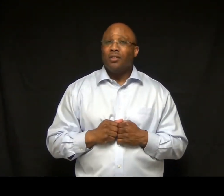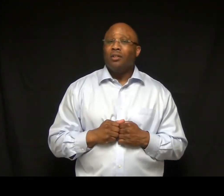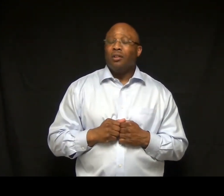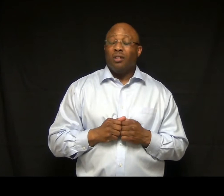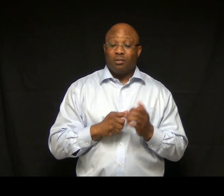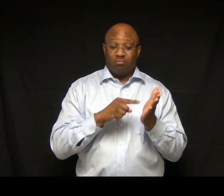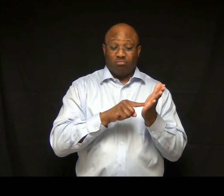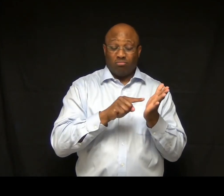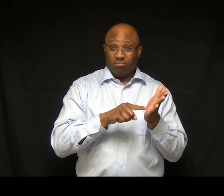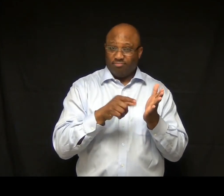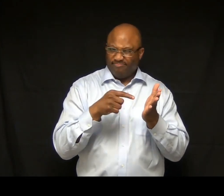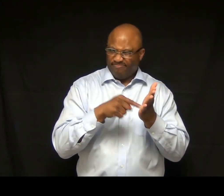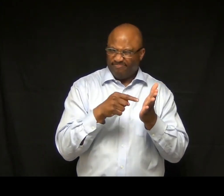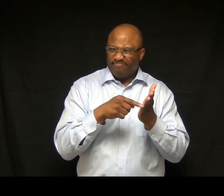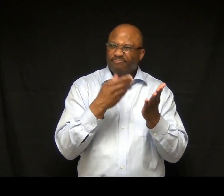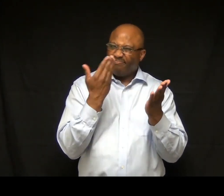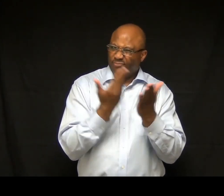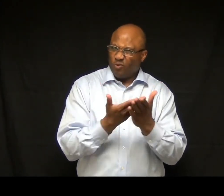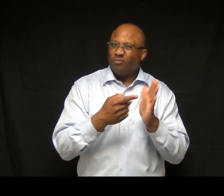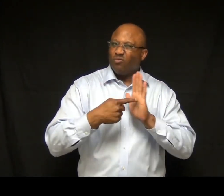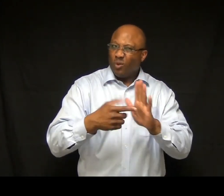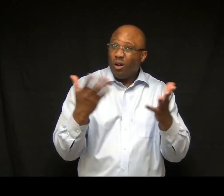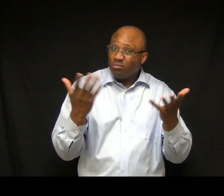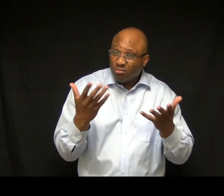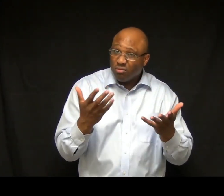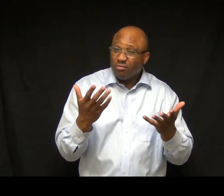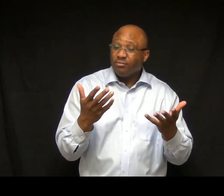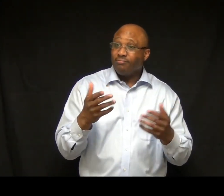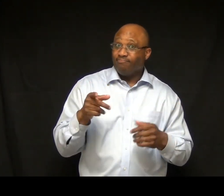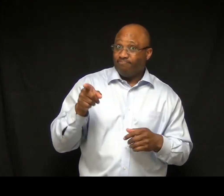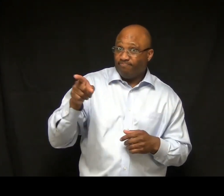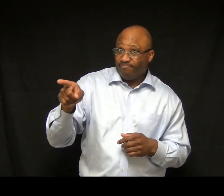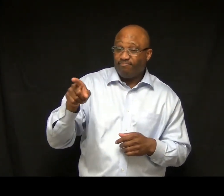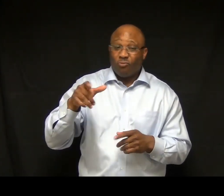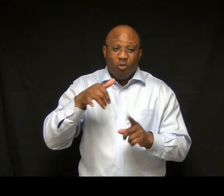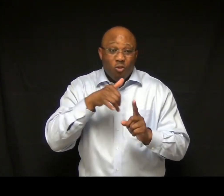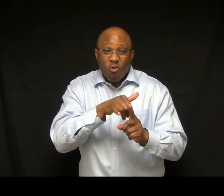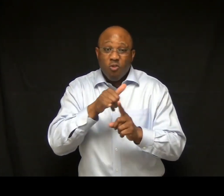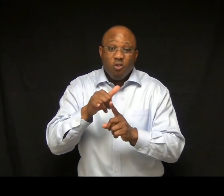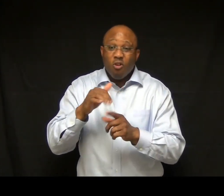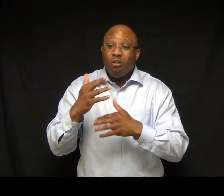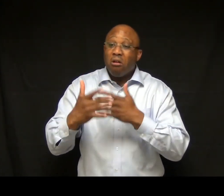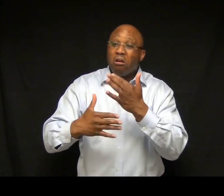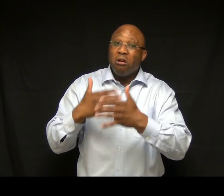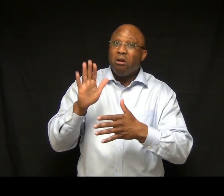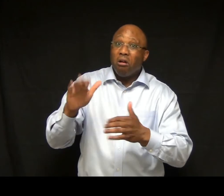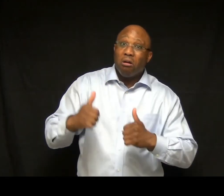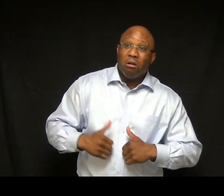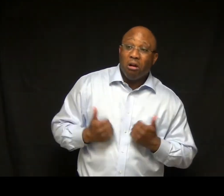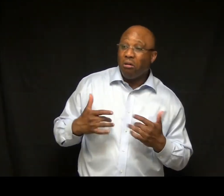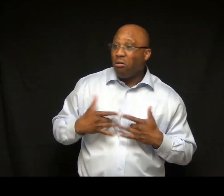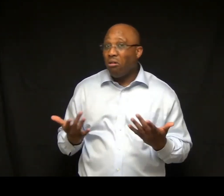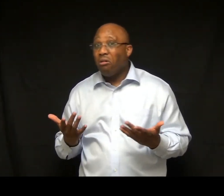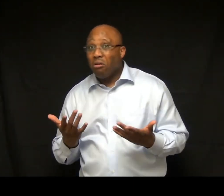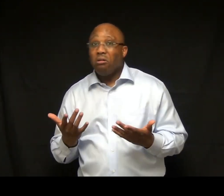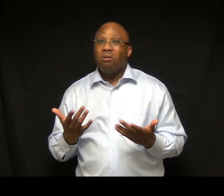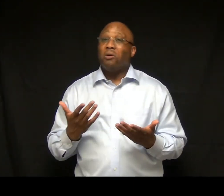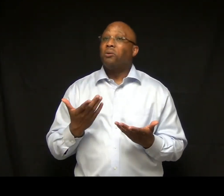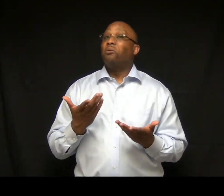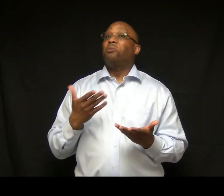Research shows that bullies are at a higher risk of